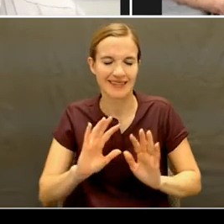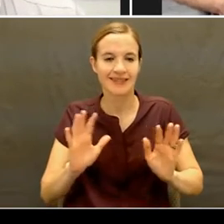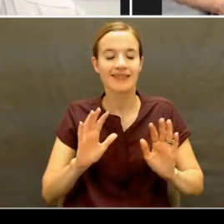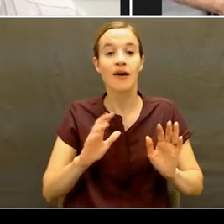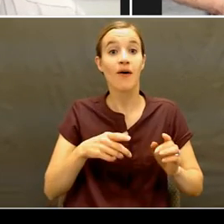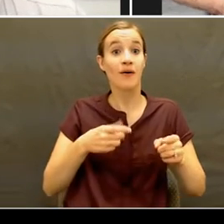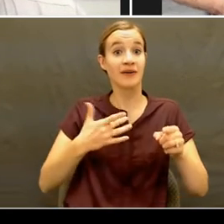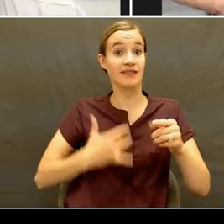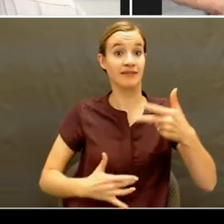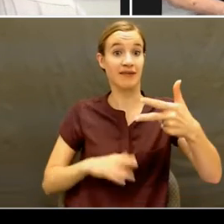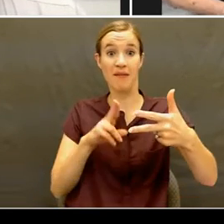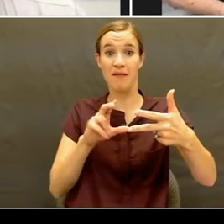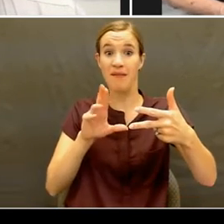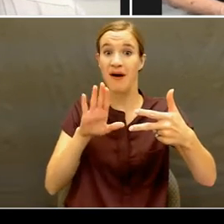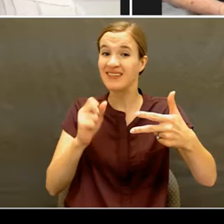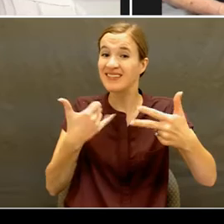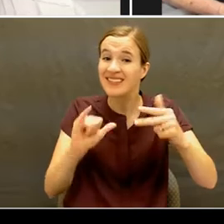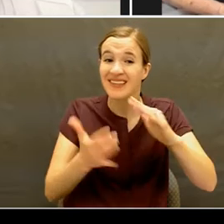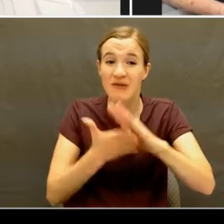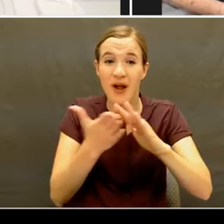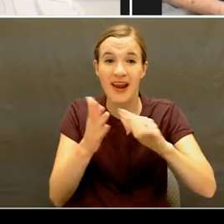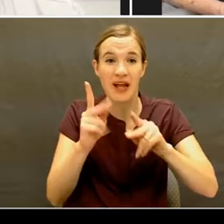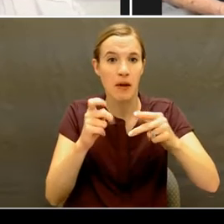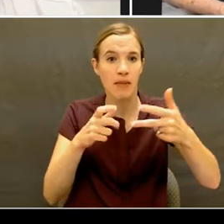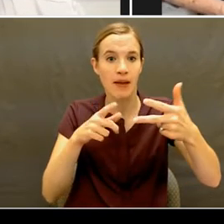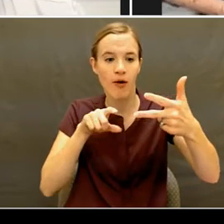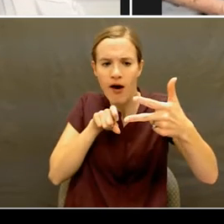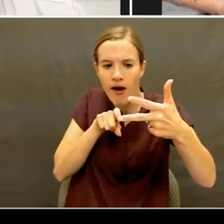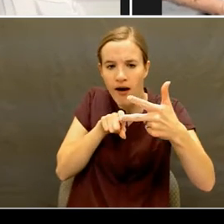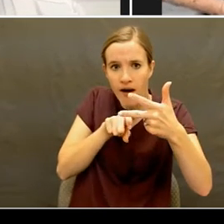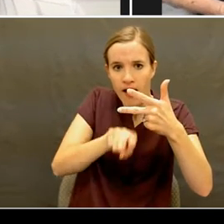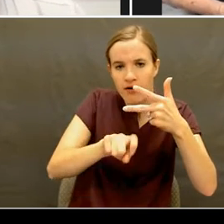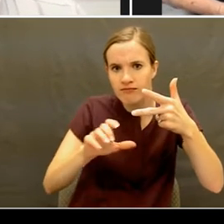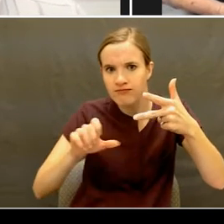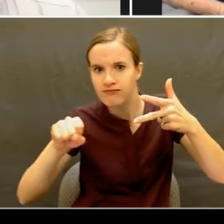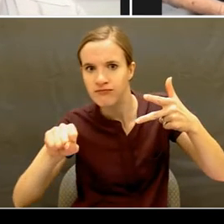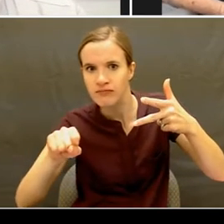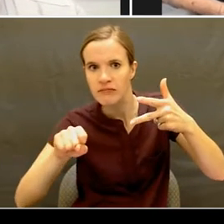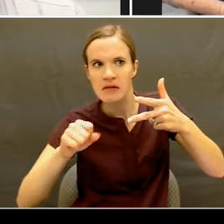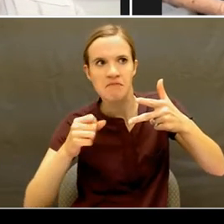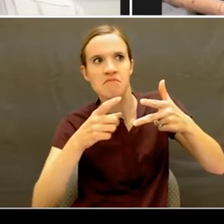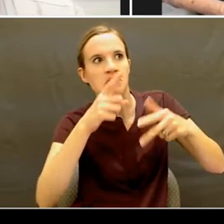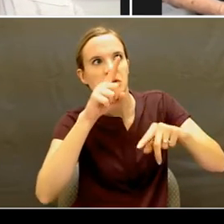Mark: That's pretty major, major stuff. And it was it was successful it but you talked about all